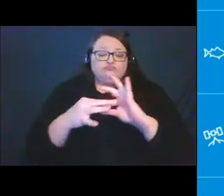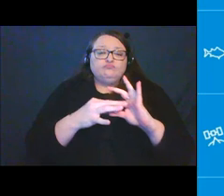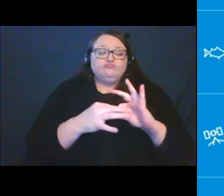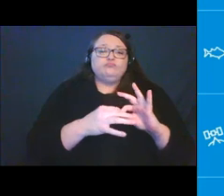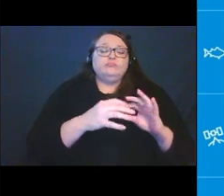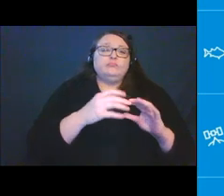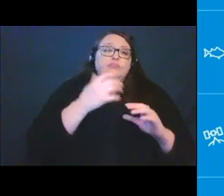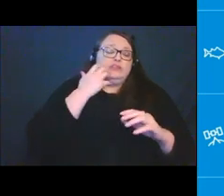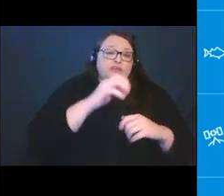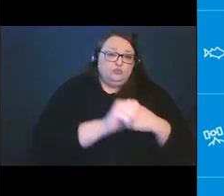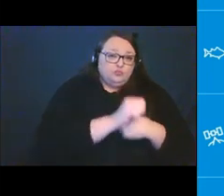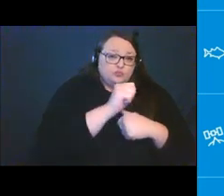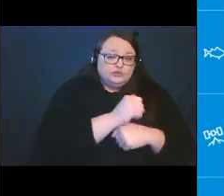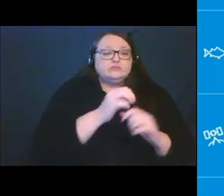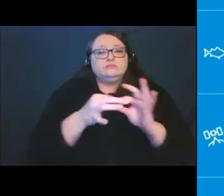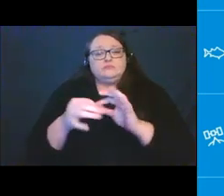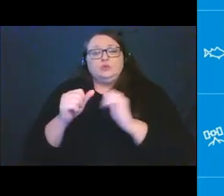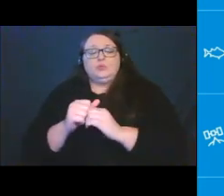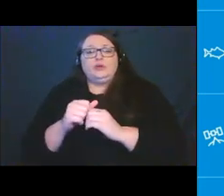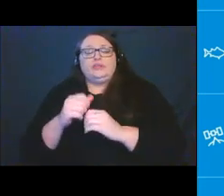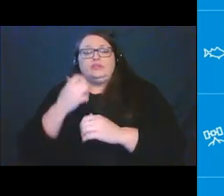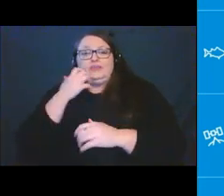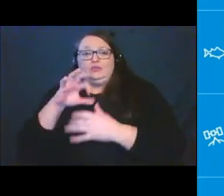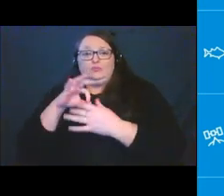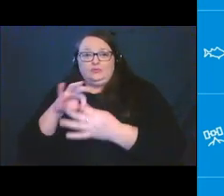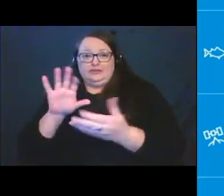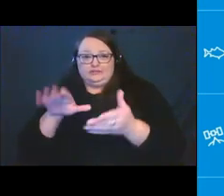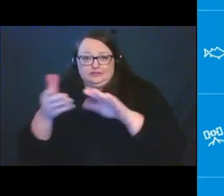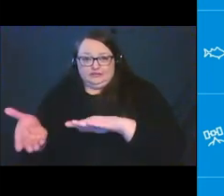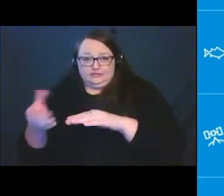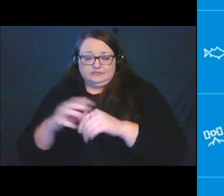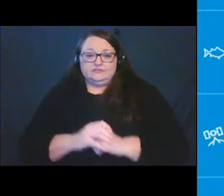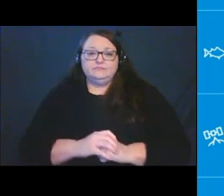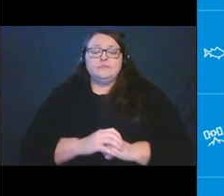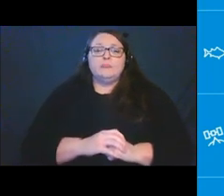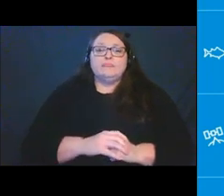deaths. In the upper right corner, you can see a table showing the percentage of heat-related